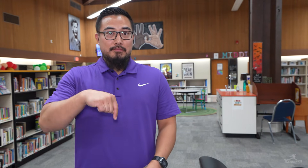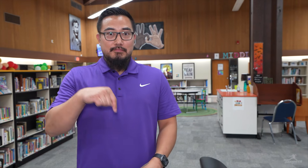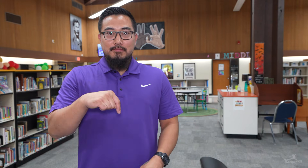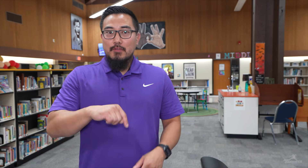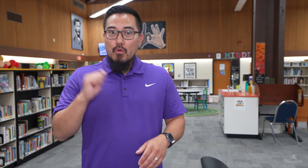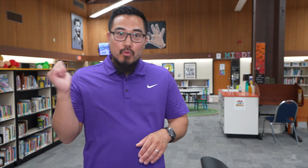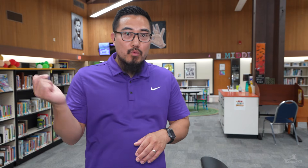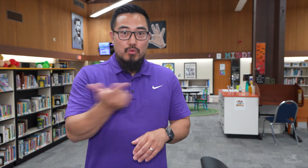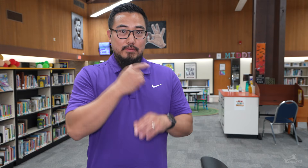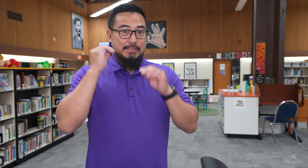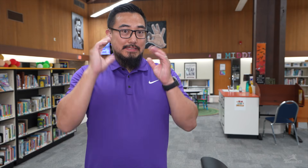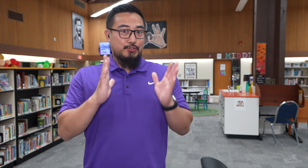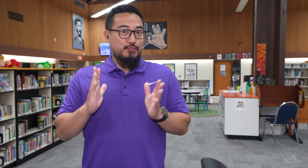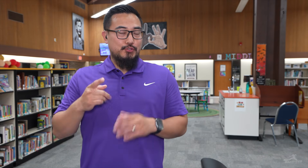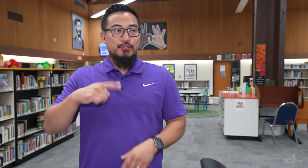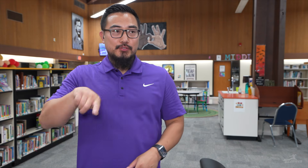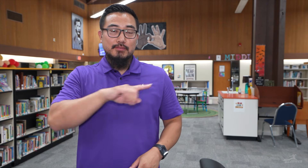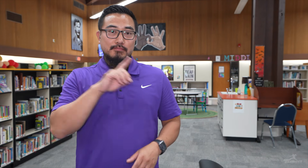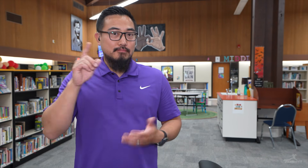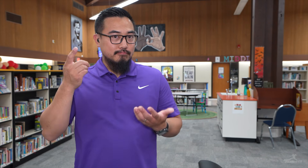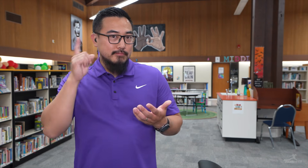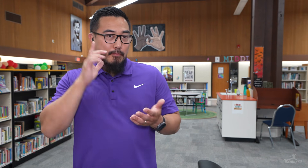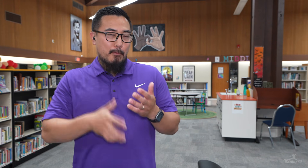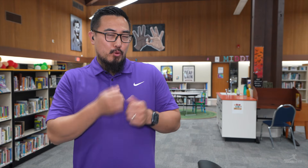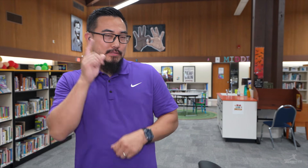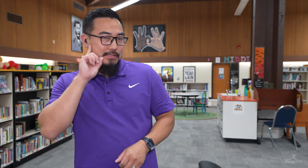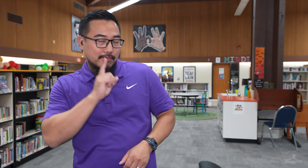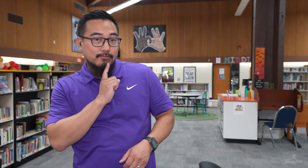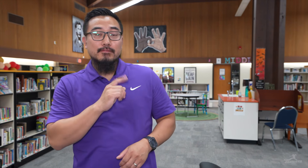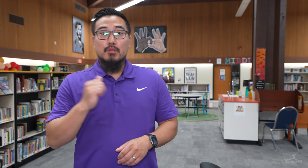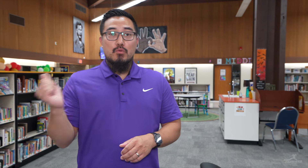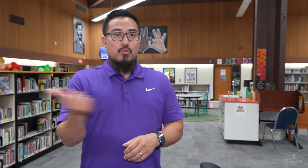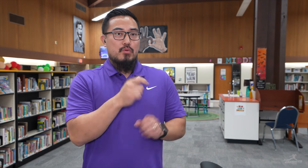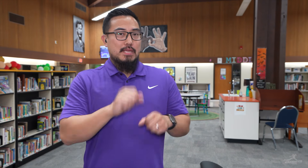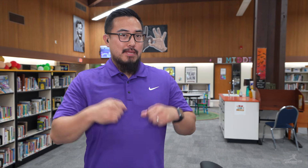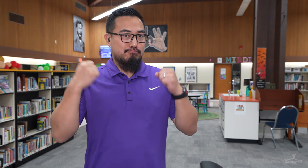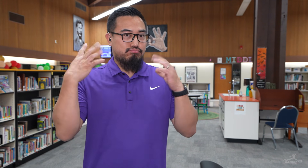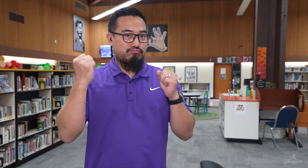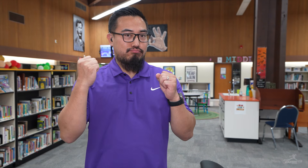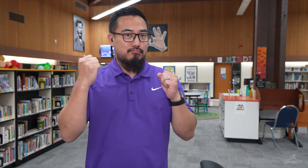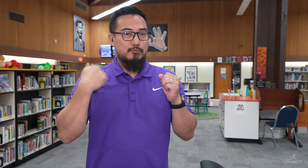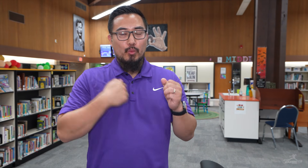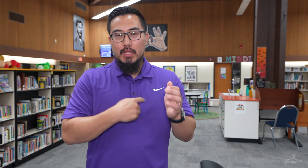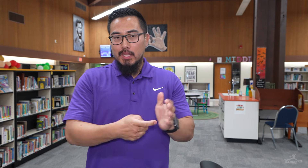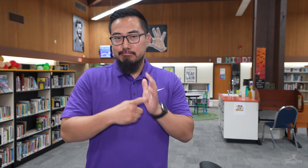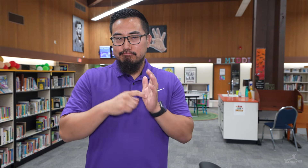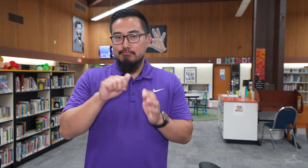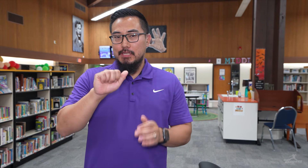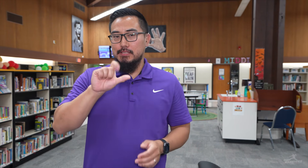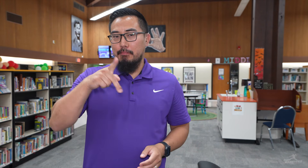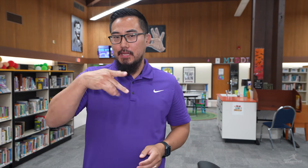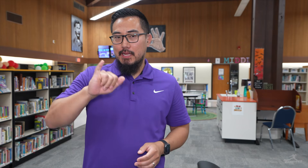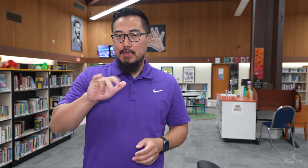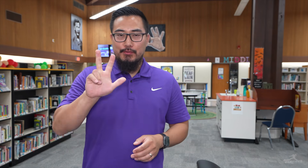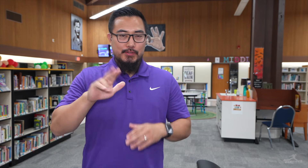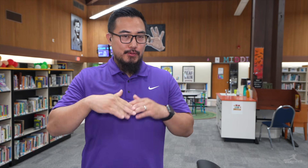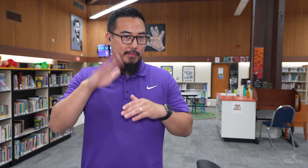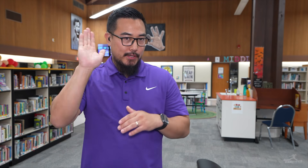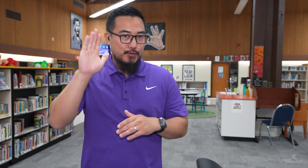Most of our teachers are deaf, but all of them sign fluently. We require an ASLPI level of 3 or higher,